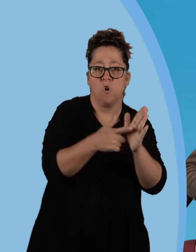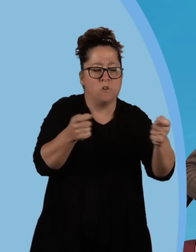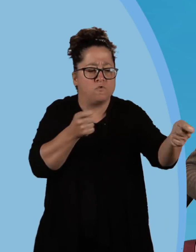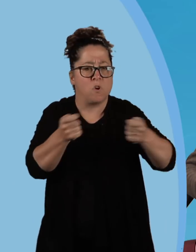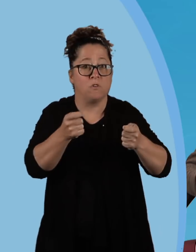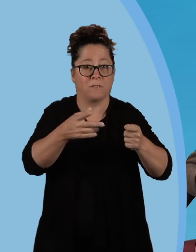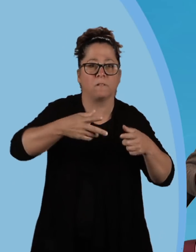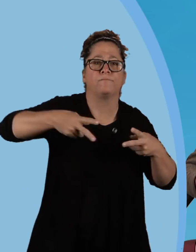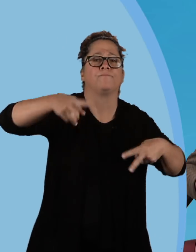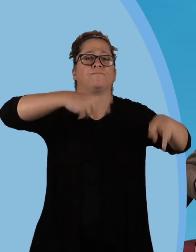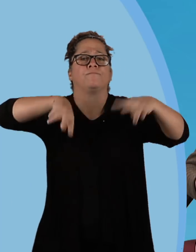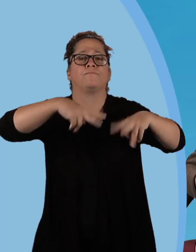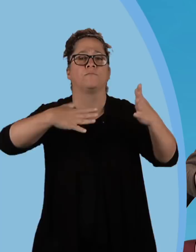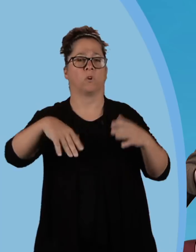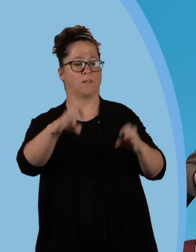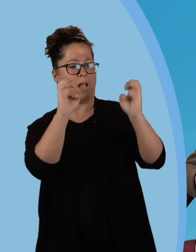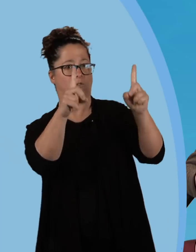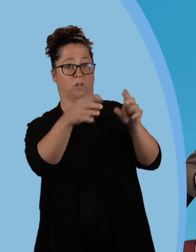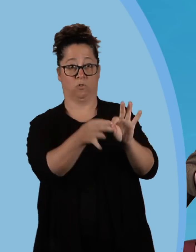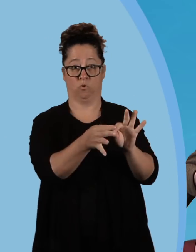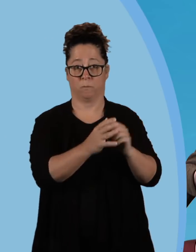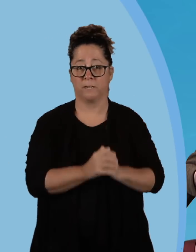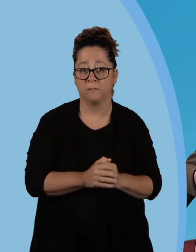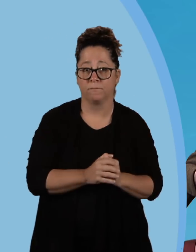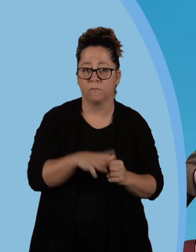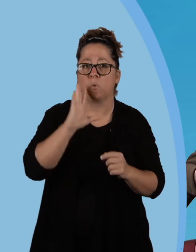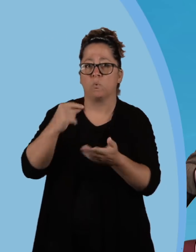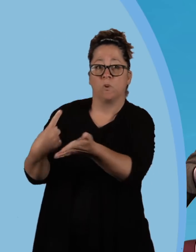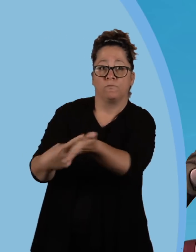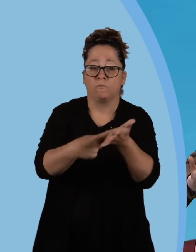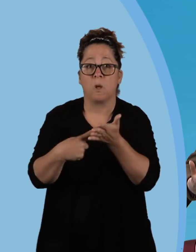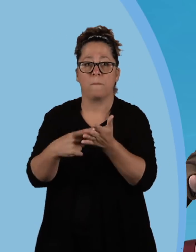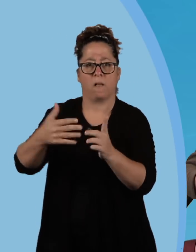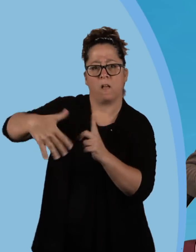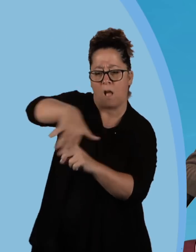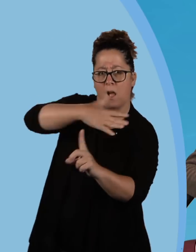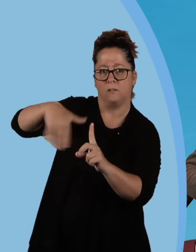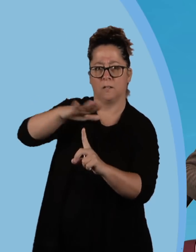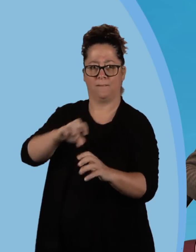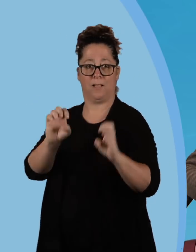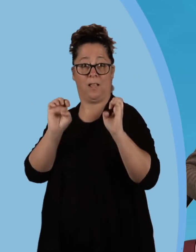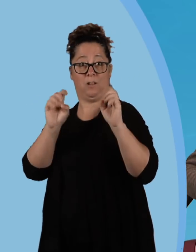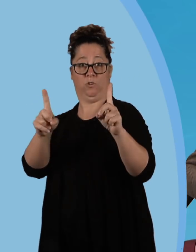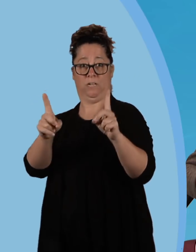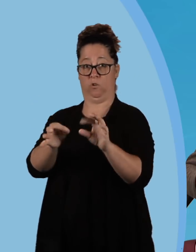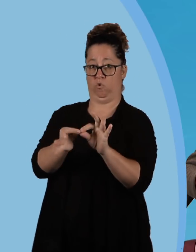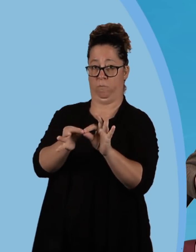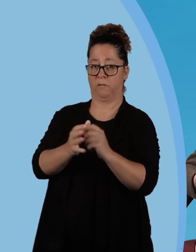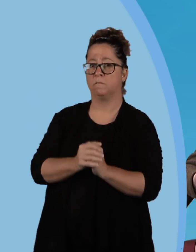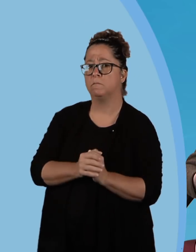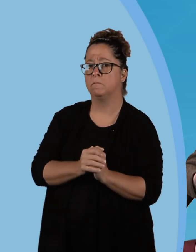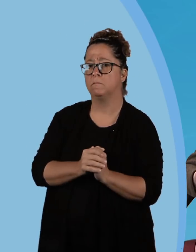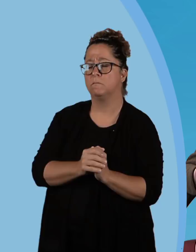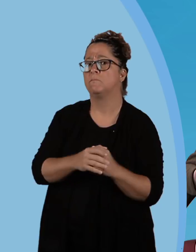We're going to be talking about the laws and regulations that provide oversight to educational interpreting. We're going to be talking about